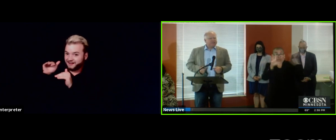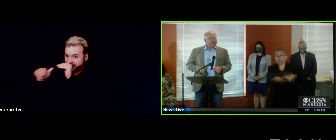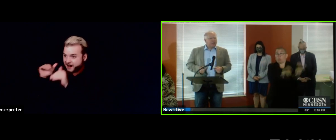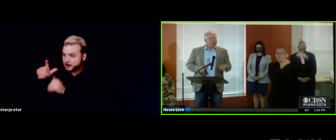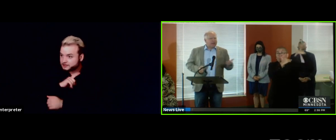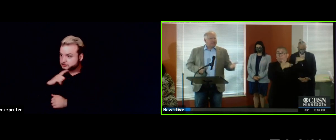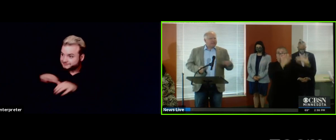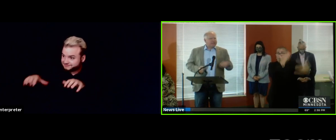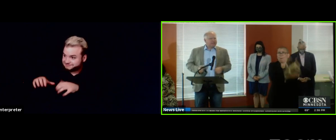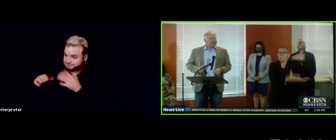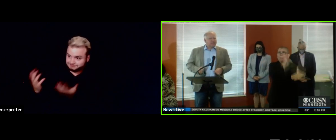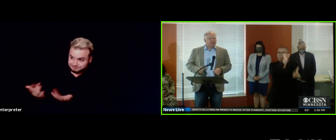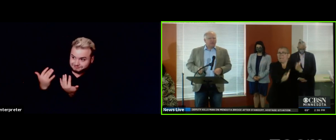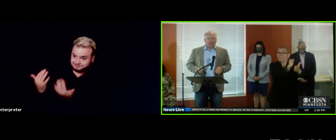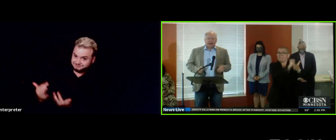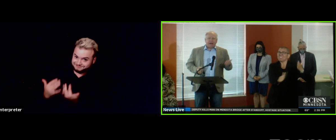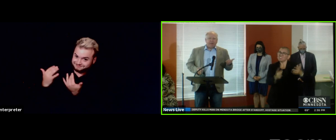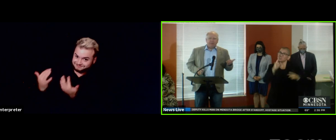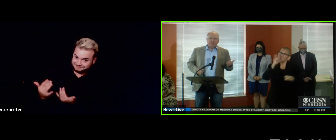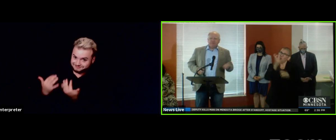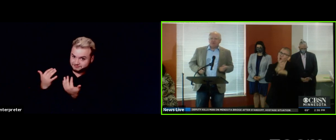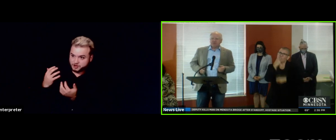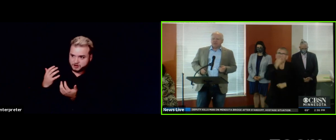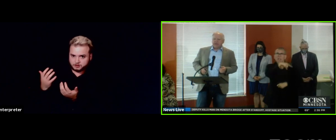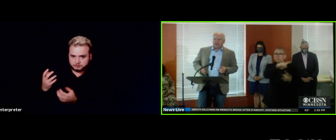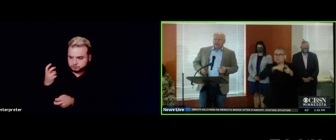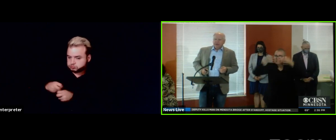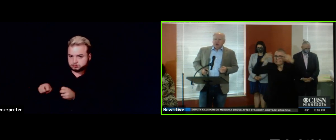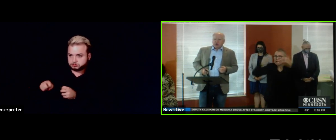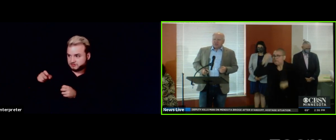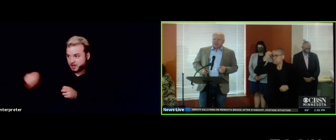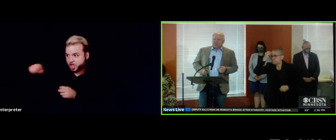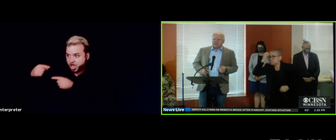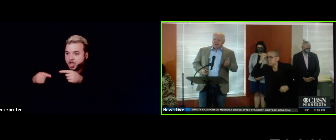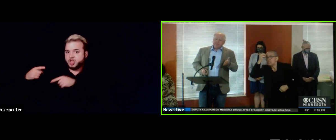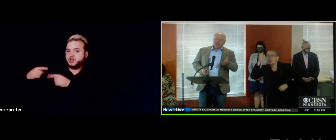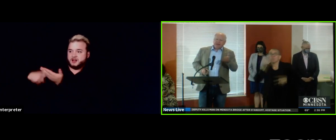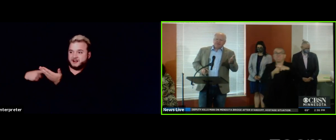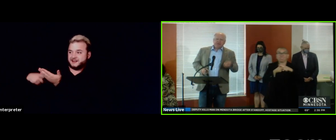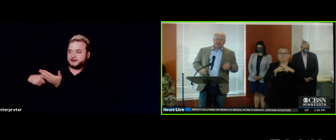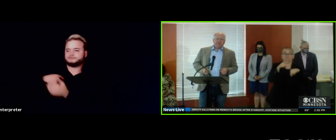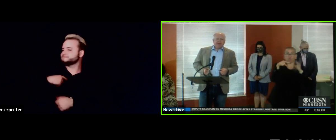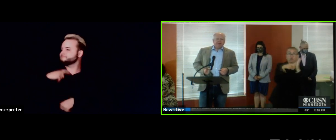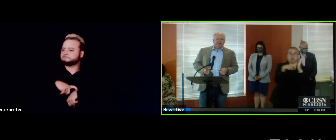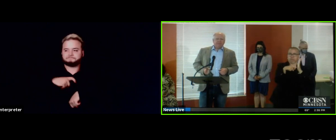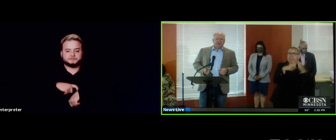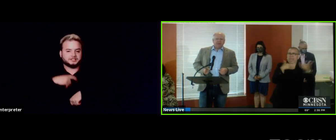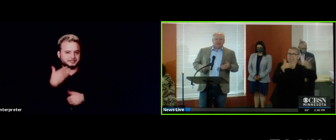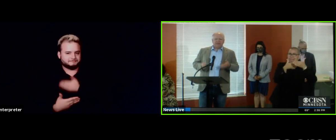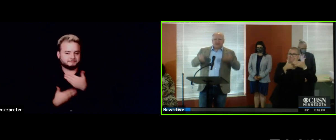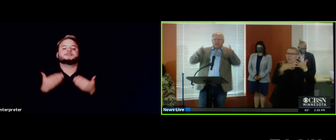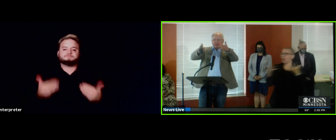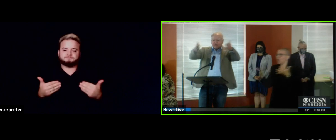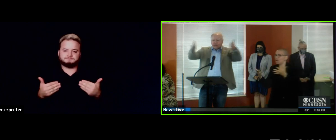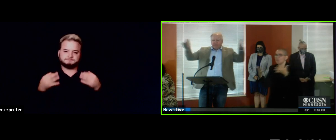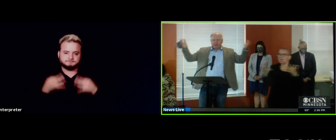that way and some of these things need to move but I will be the first to say our system is set up to have those checks and balances in place. It's set up to have a lot of voices